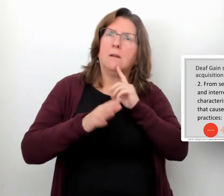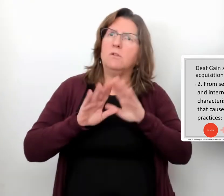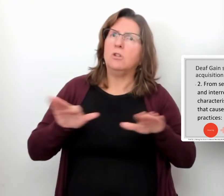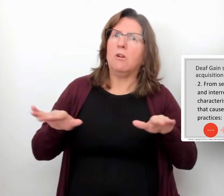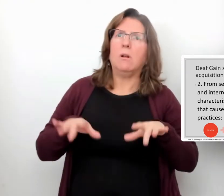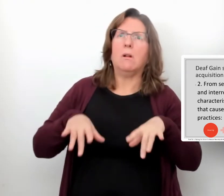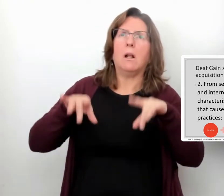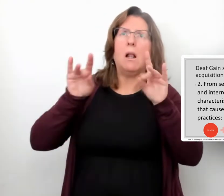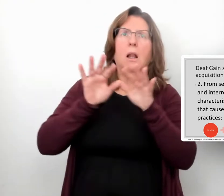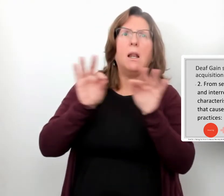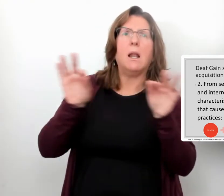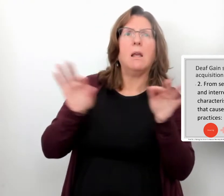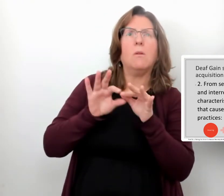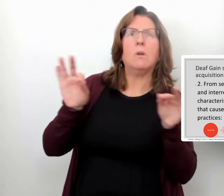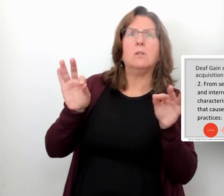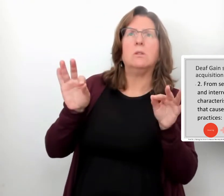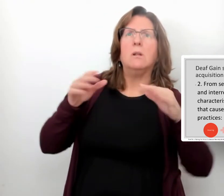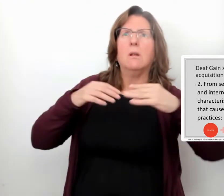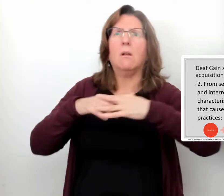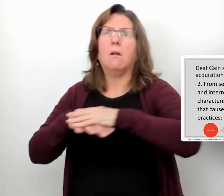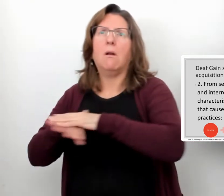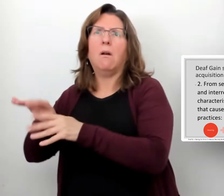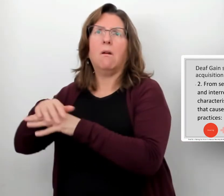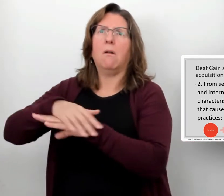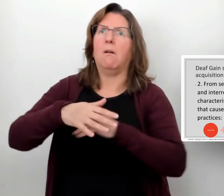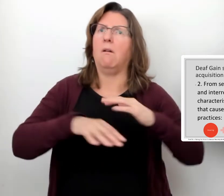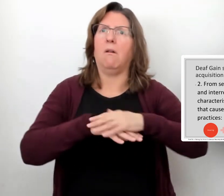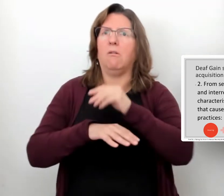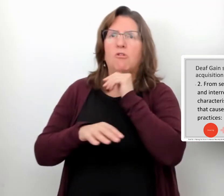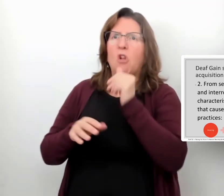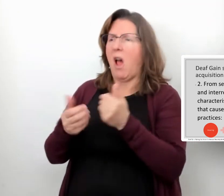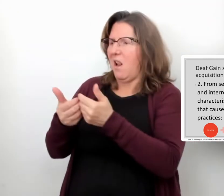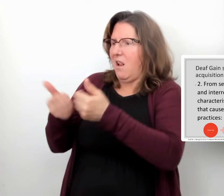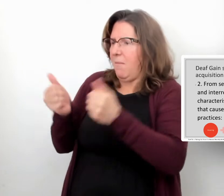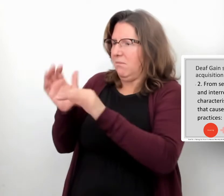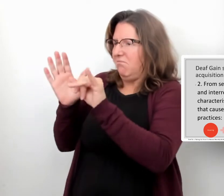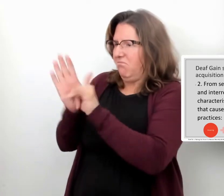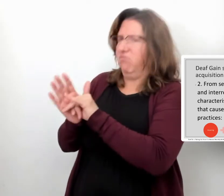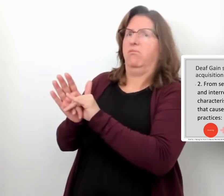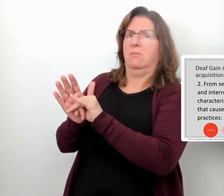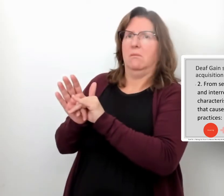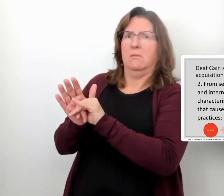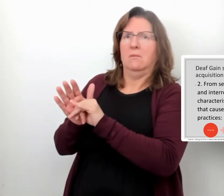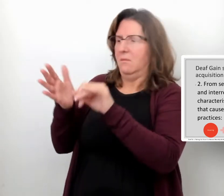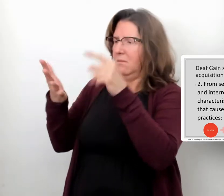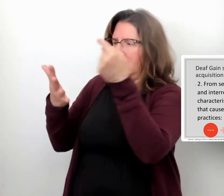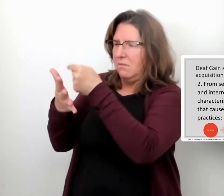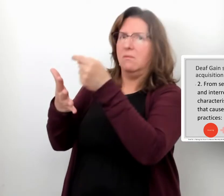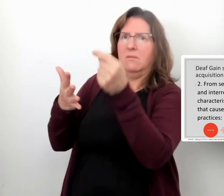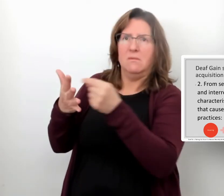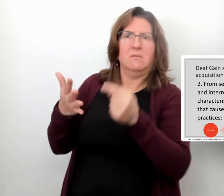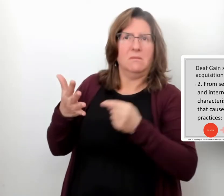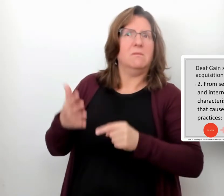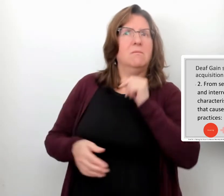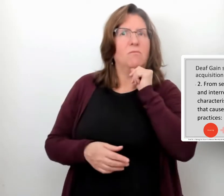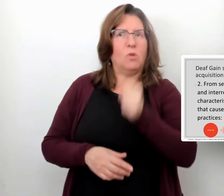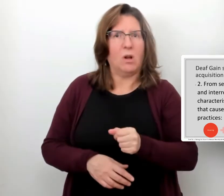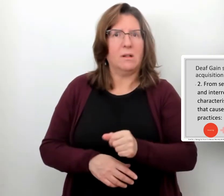By observing deaf children it was evident that isolating languages from one another was less effective.